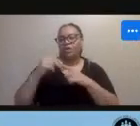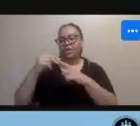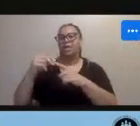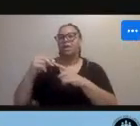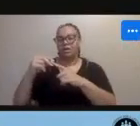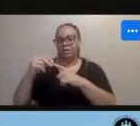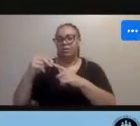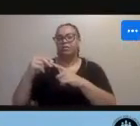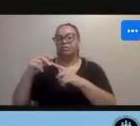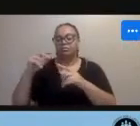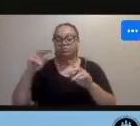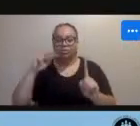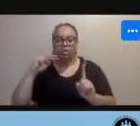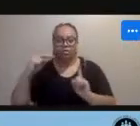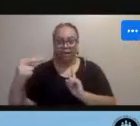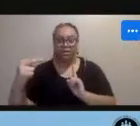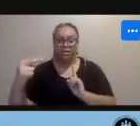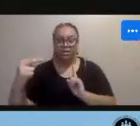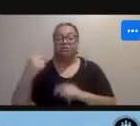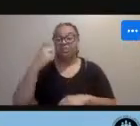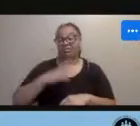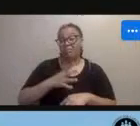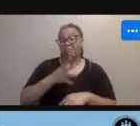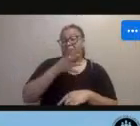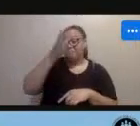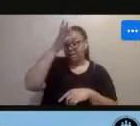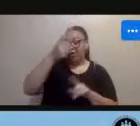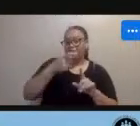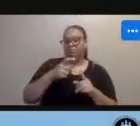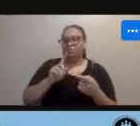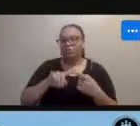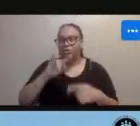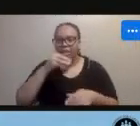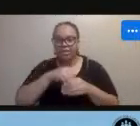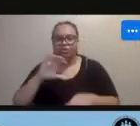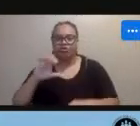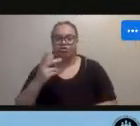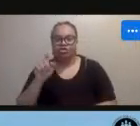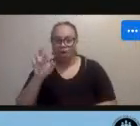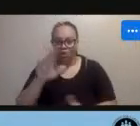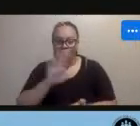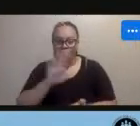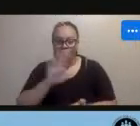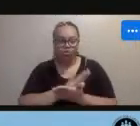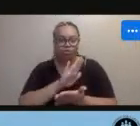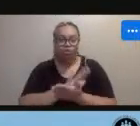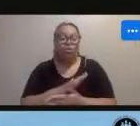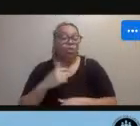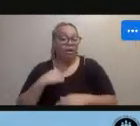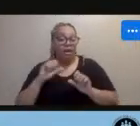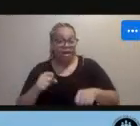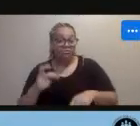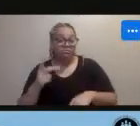I THINK PROVIDING A UNIQUE PERSPECTIVE THE FACT THAT I AM